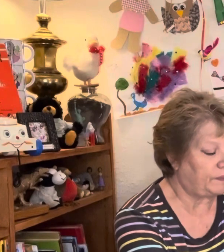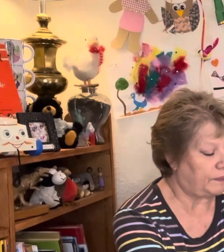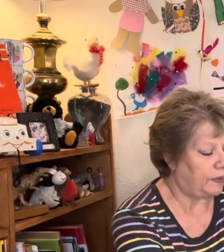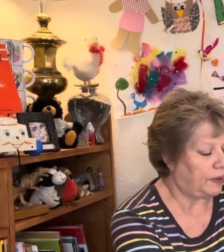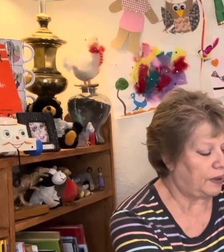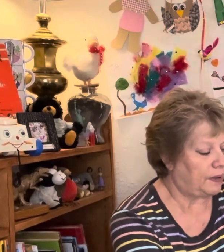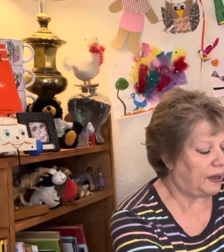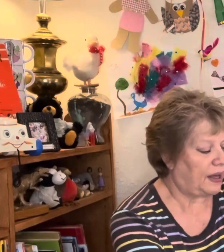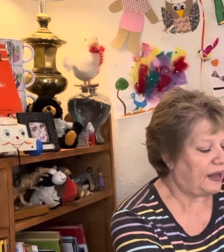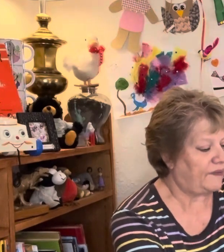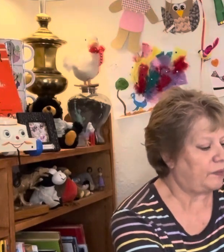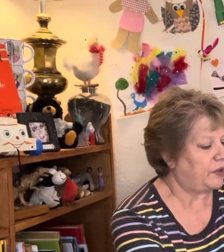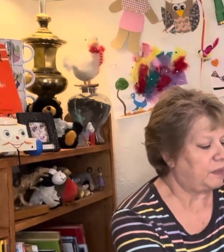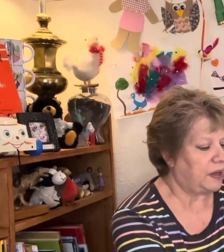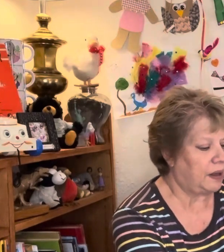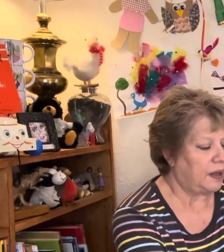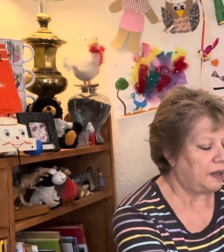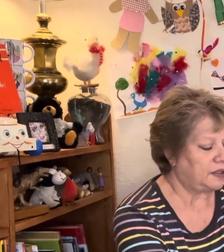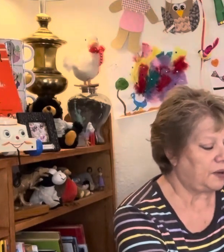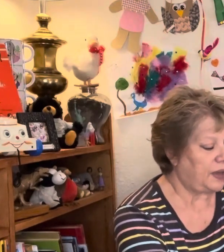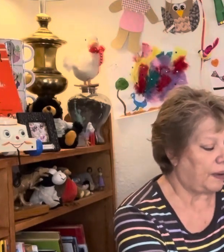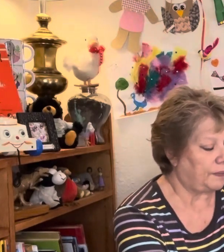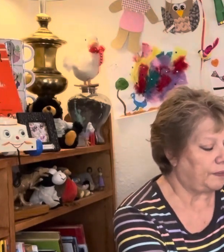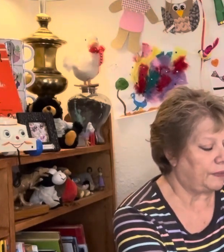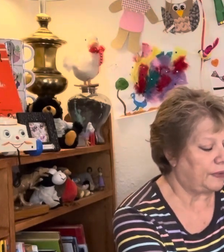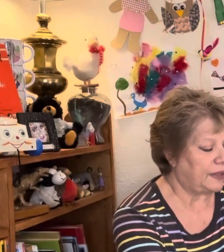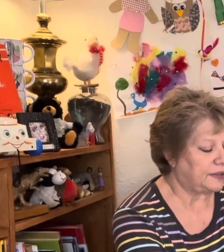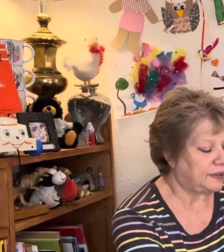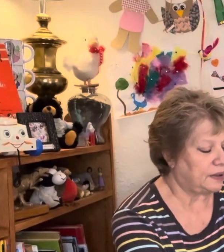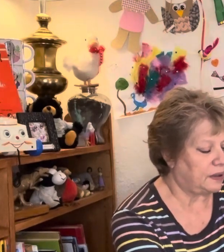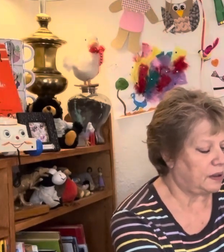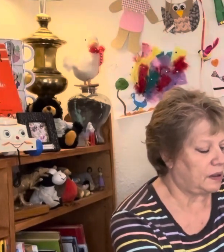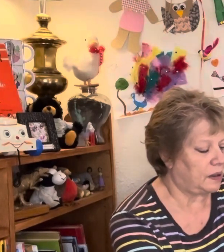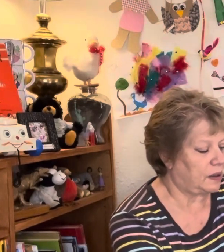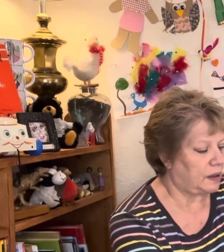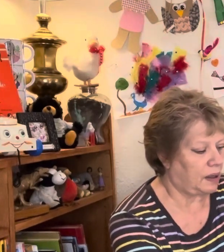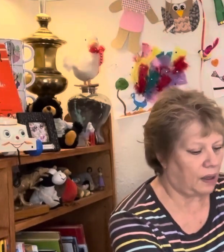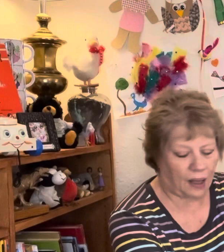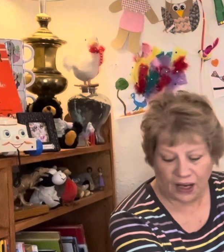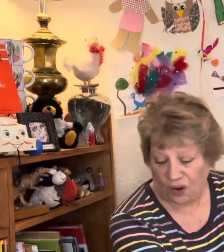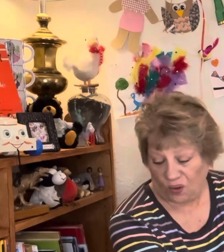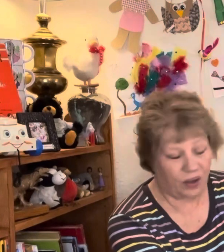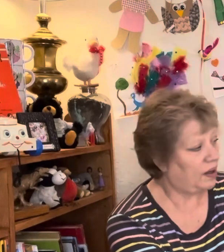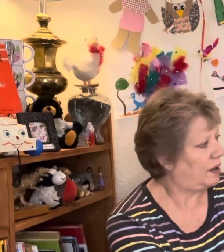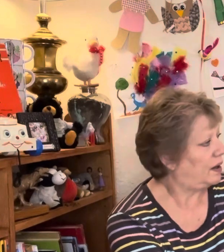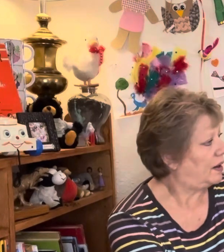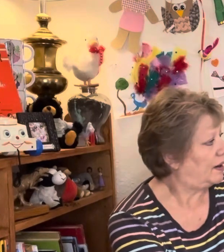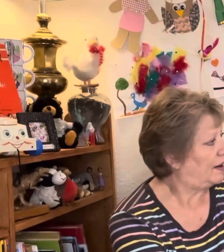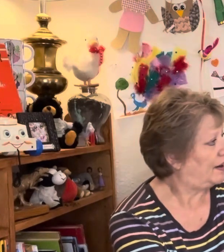have them. I have them with me. So, yeah. Let's... BUSTER: Usually you have them on your head. That's what I was looking for in all that